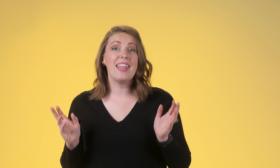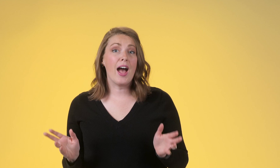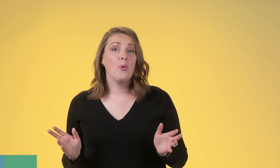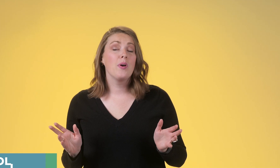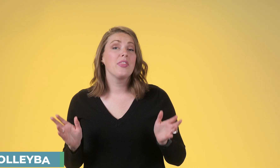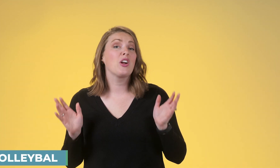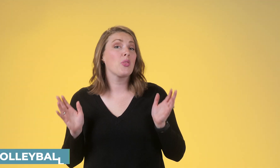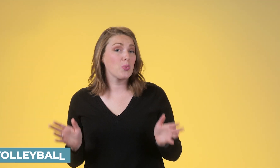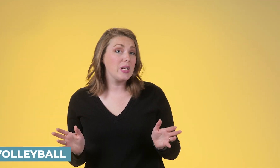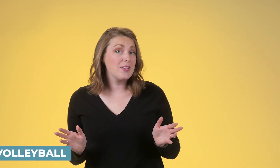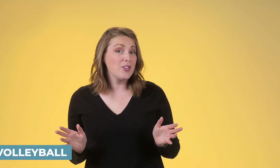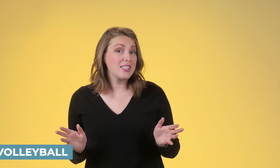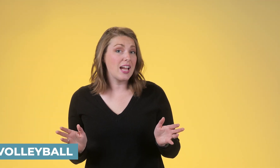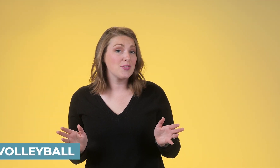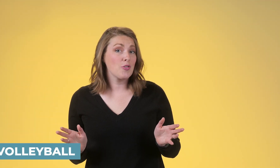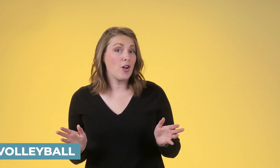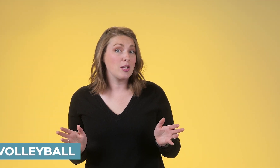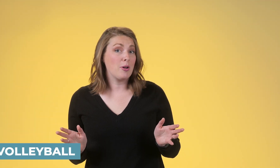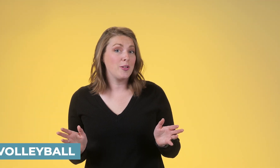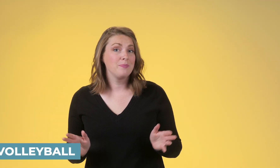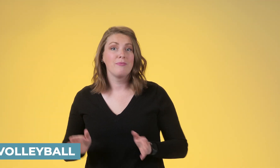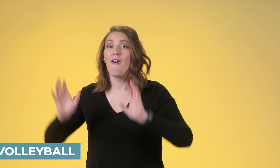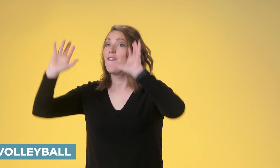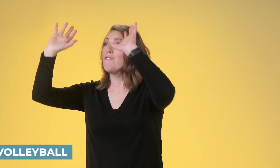Now there are three different signs for volleyball.